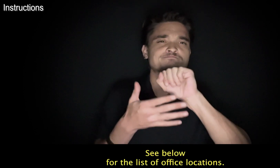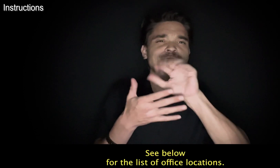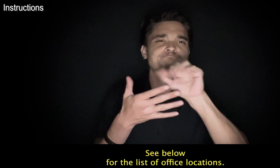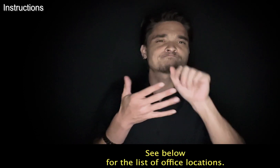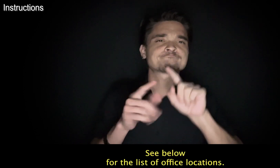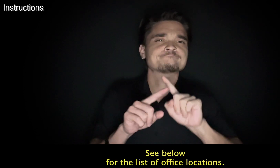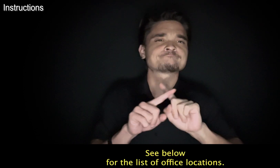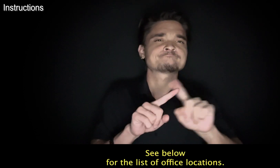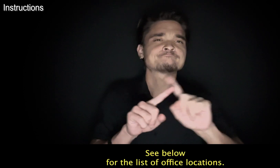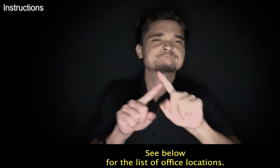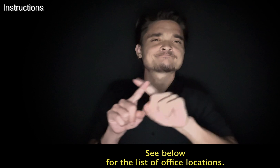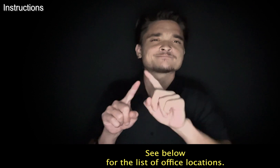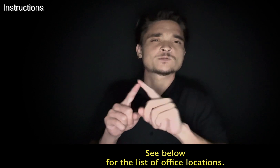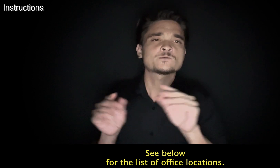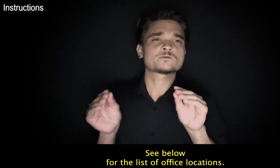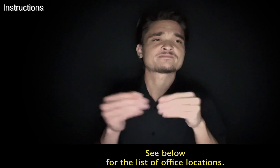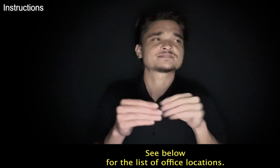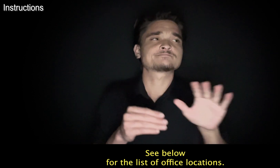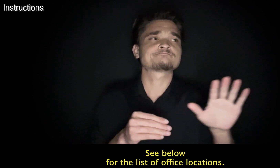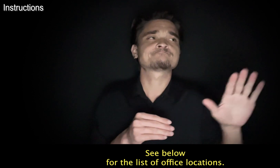See below for the list of office locations.